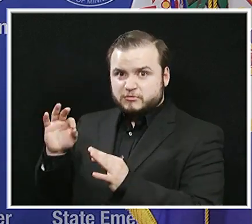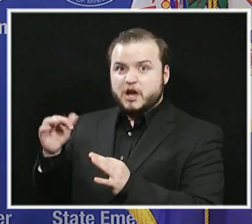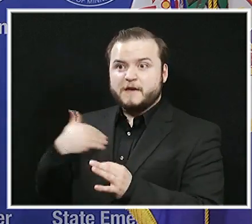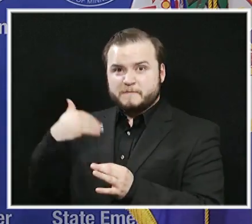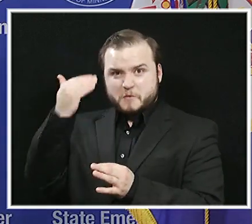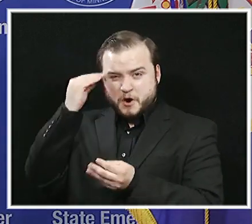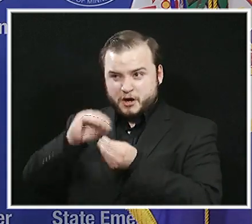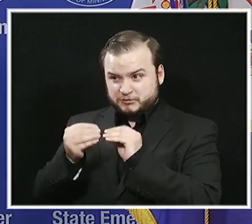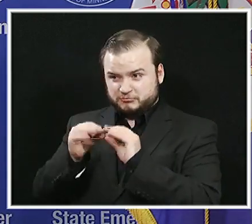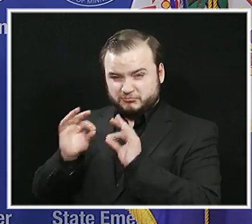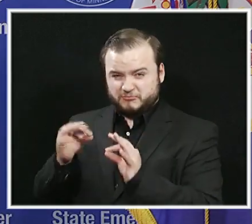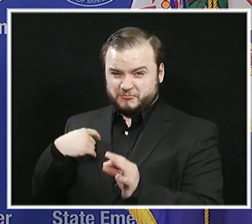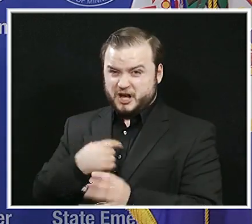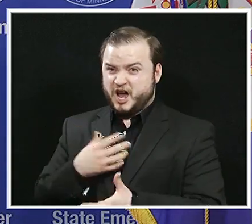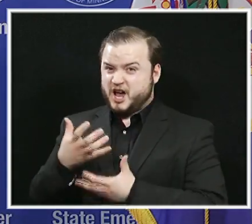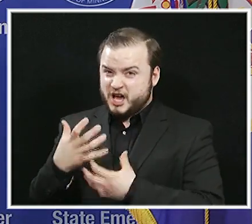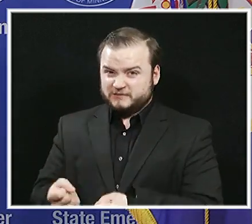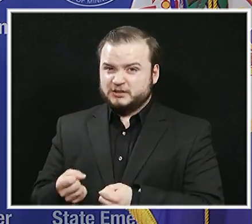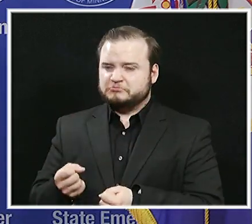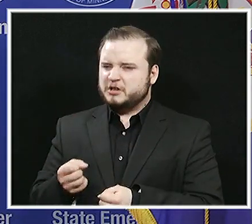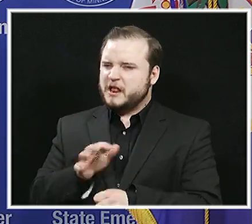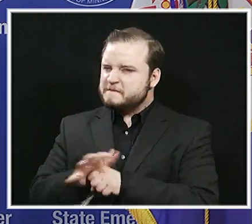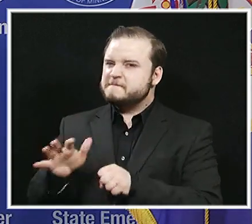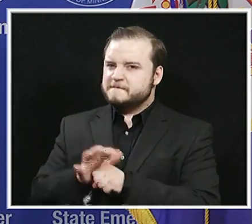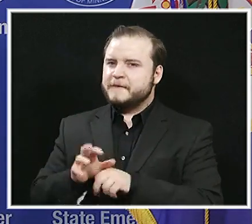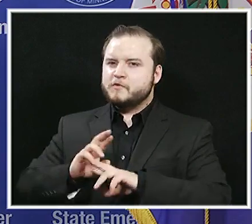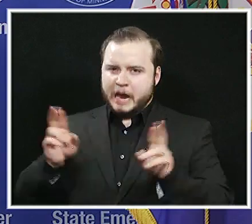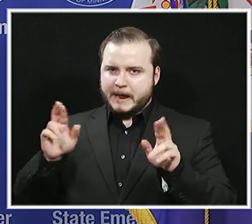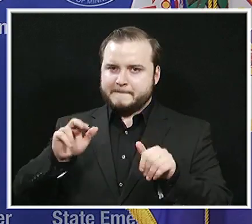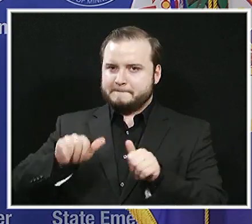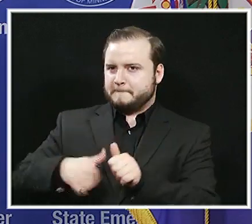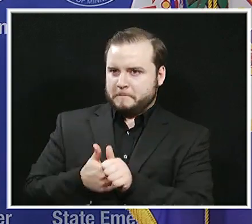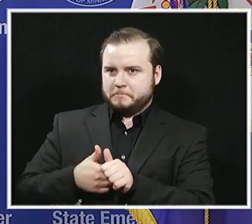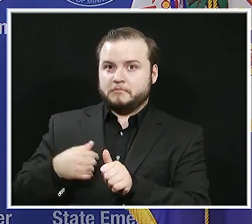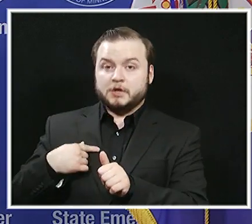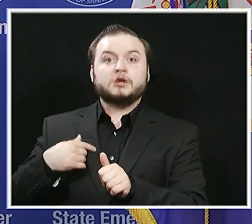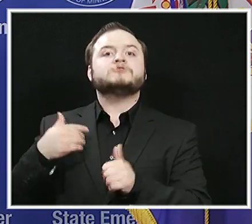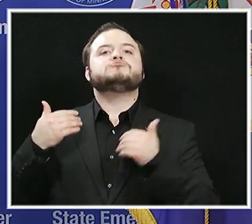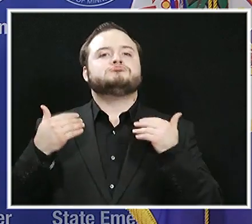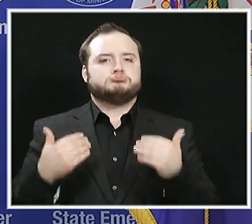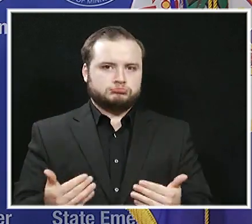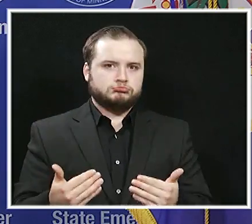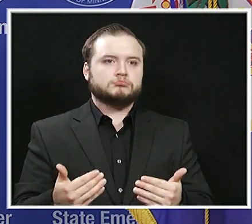all of this equipment and wait if we know that the numbers, and we have a confidence level that's high